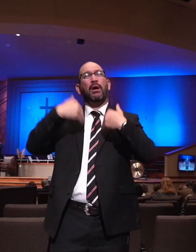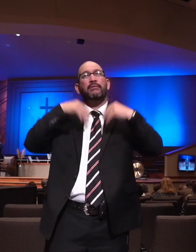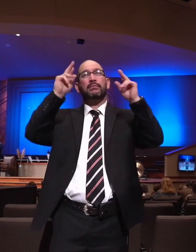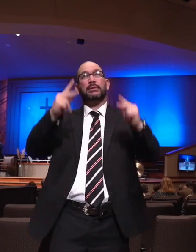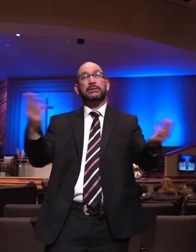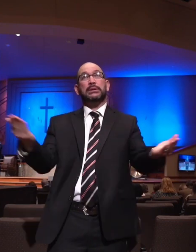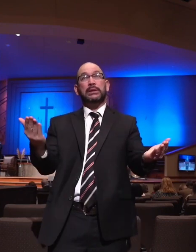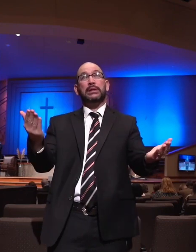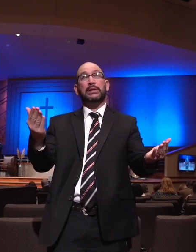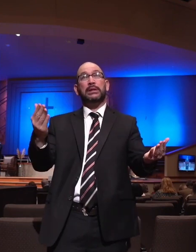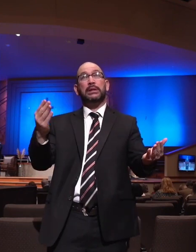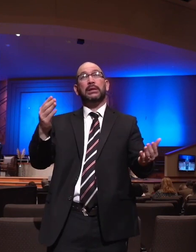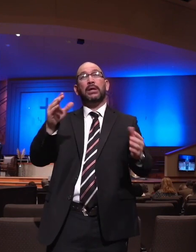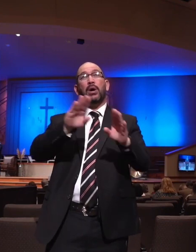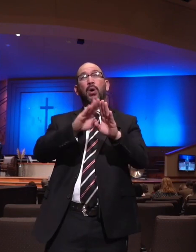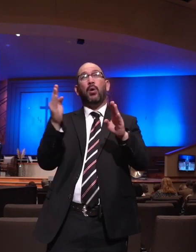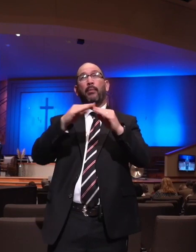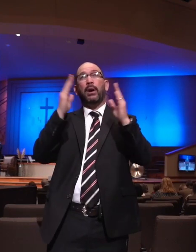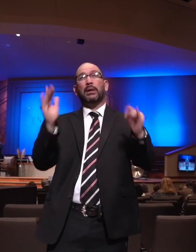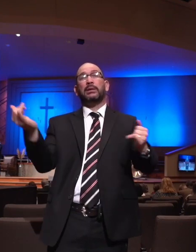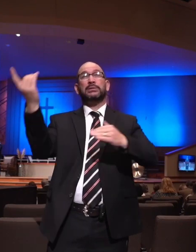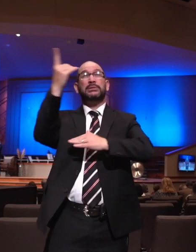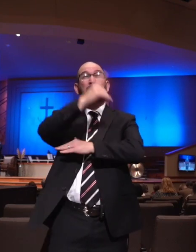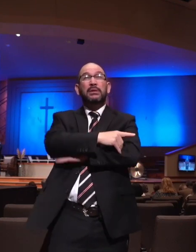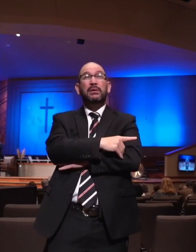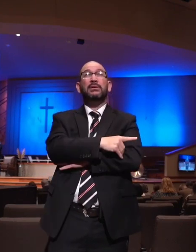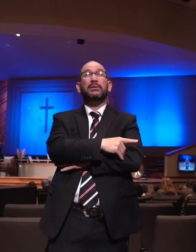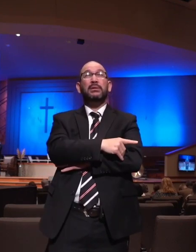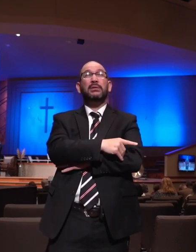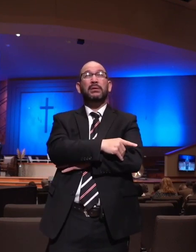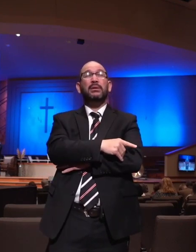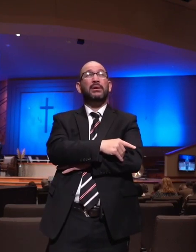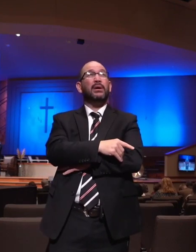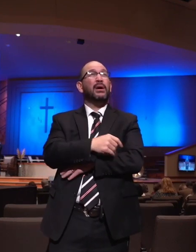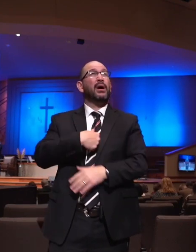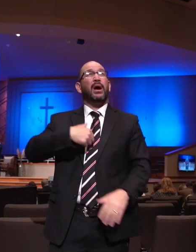on open house Sunday God I don't know if it'll be someone